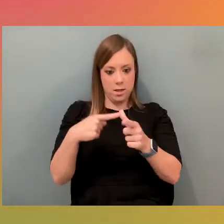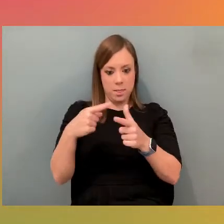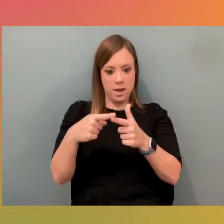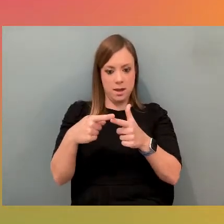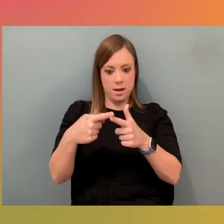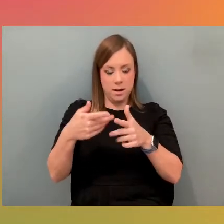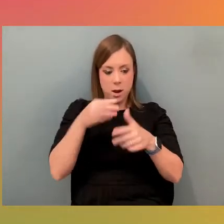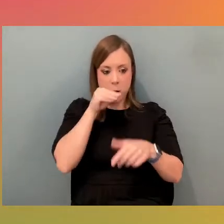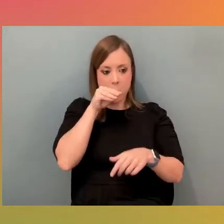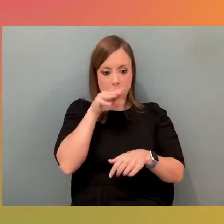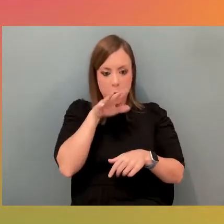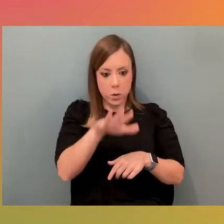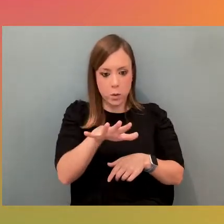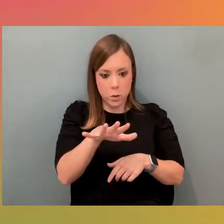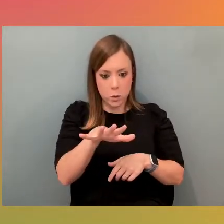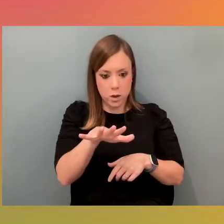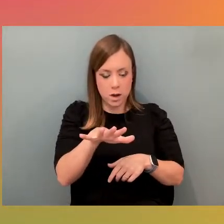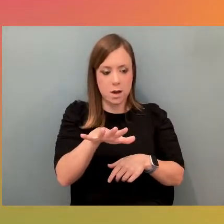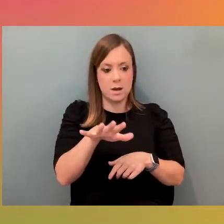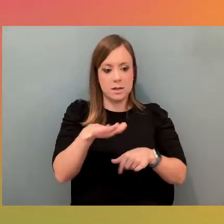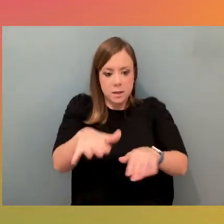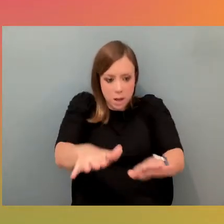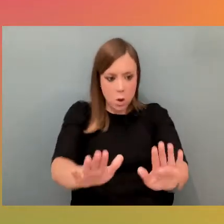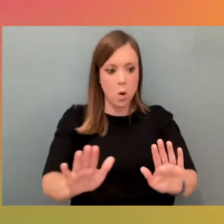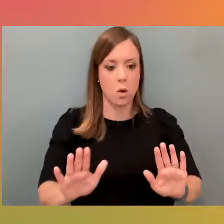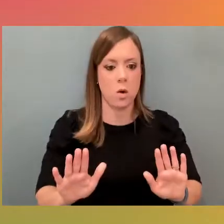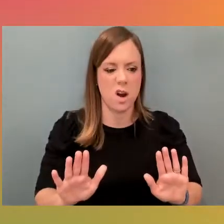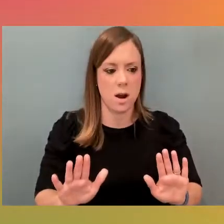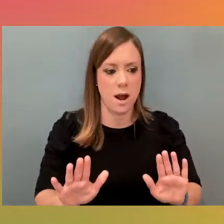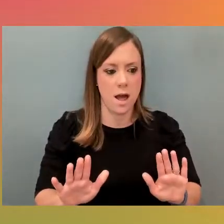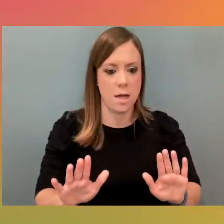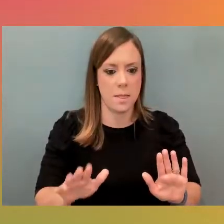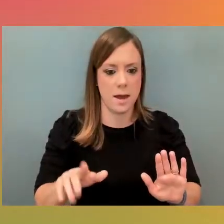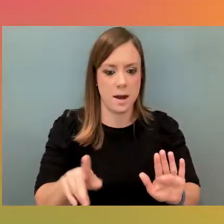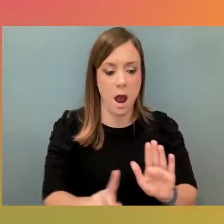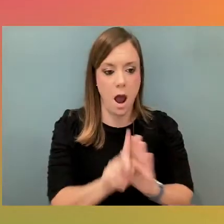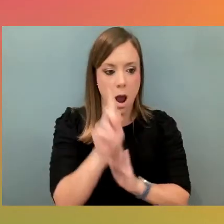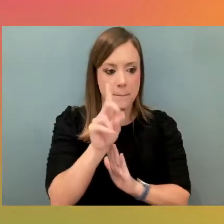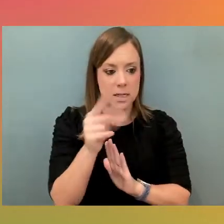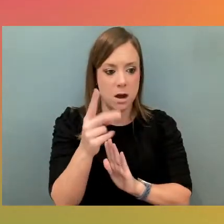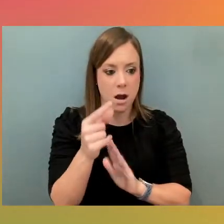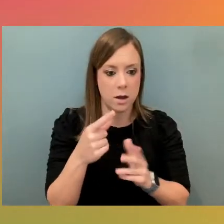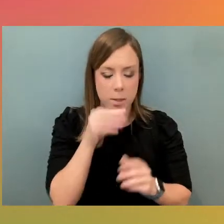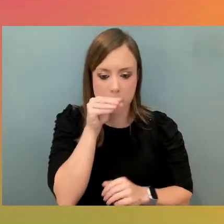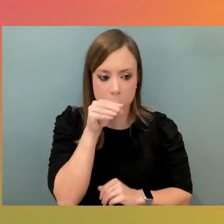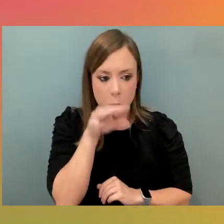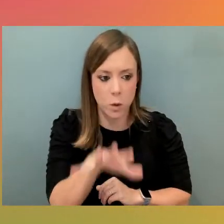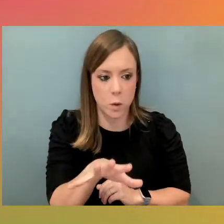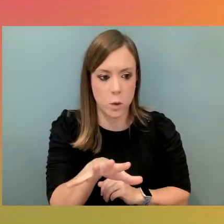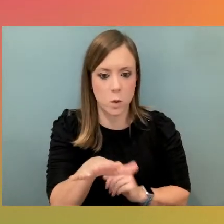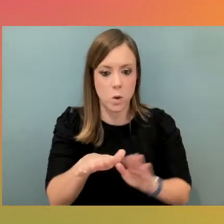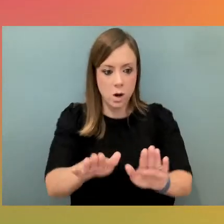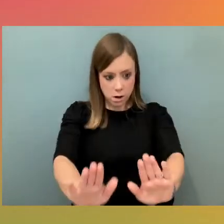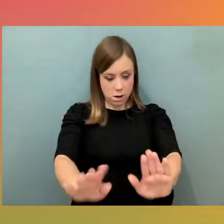STAY HERE OR INHALE, ROLL FORWARD.